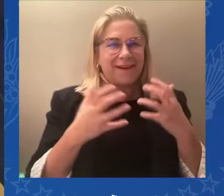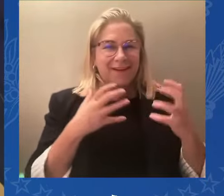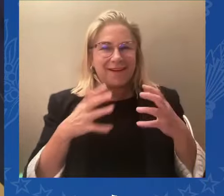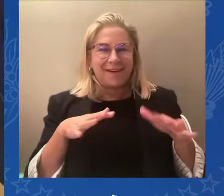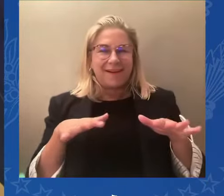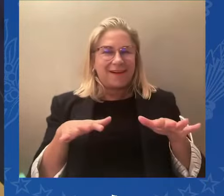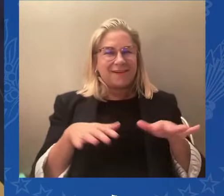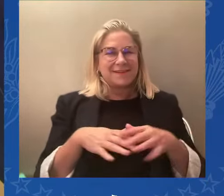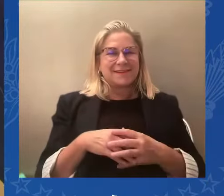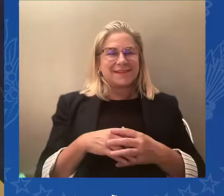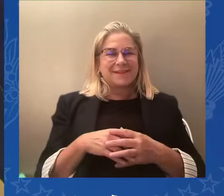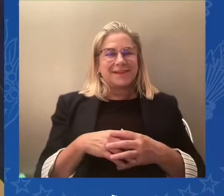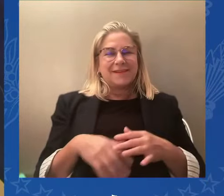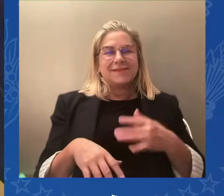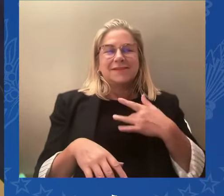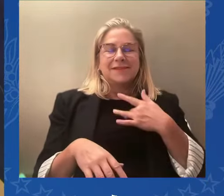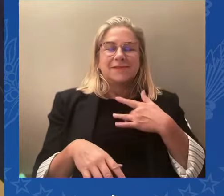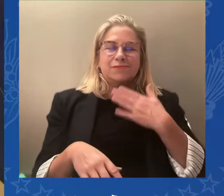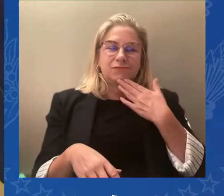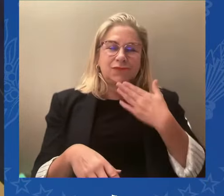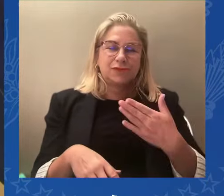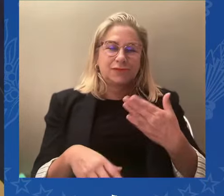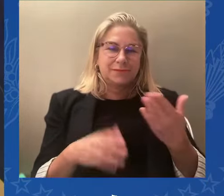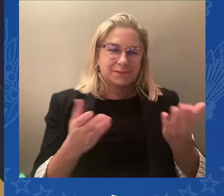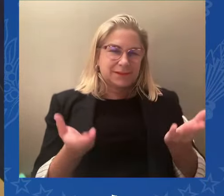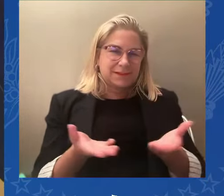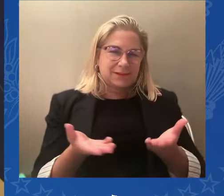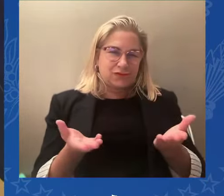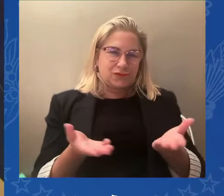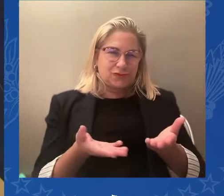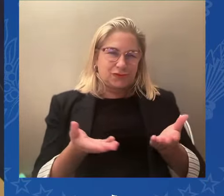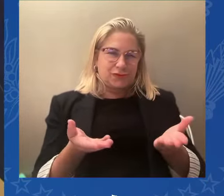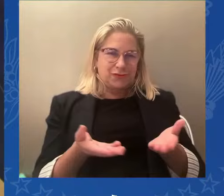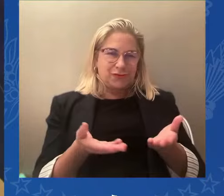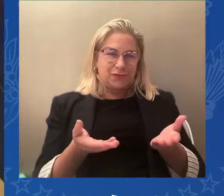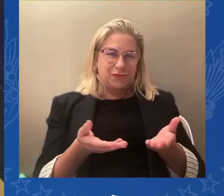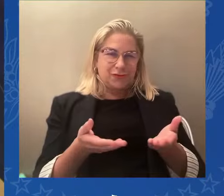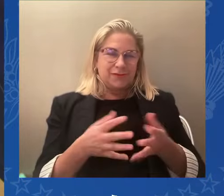And I -- let me just say, about Joe Biden, I ha- --